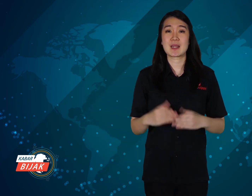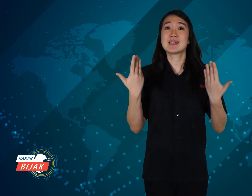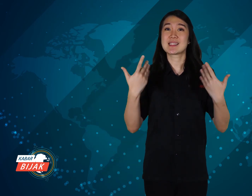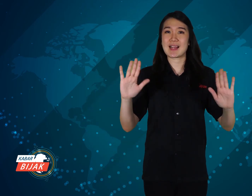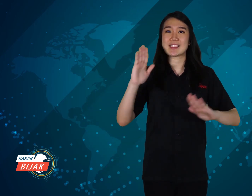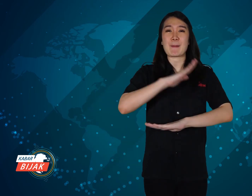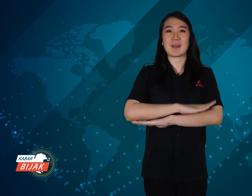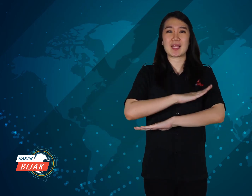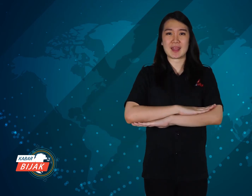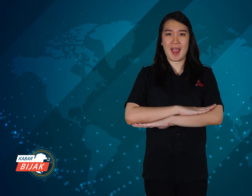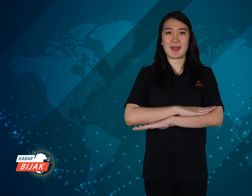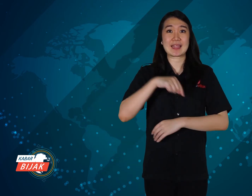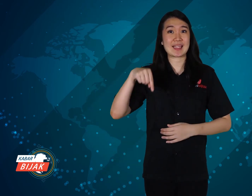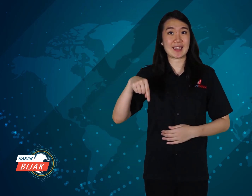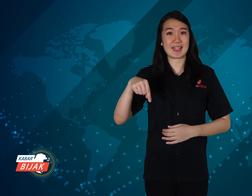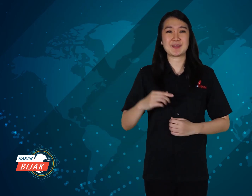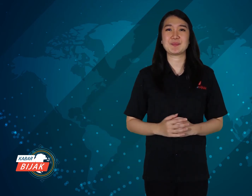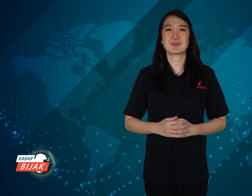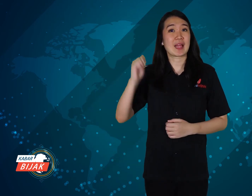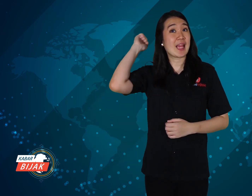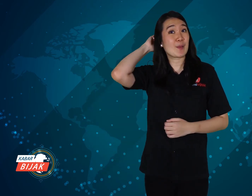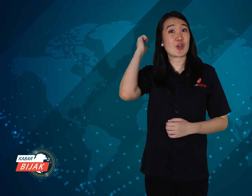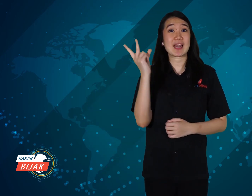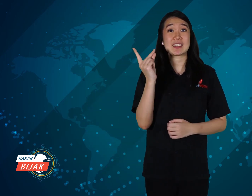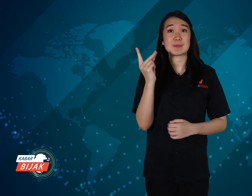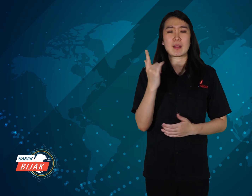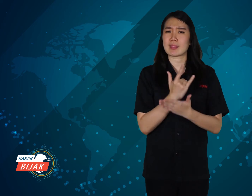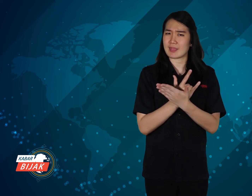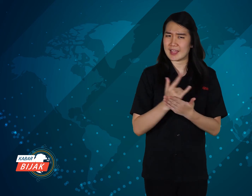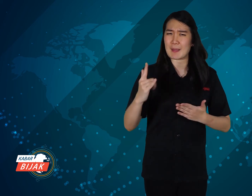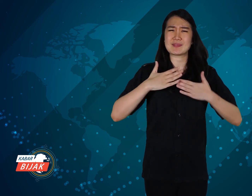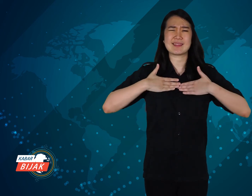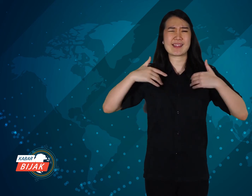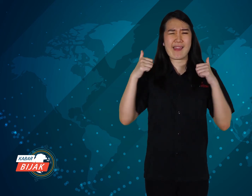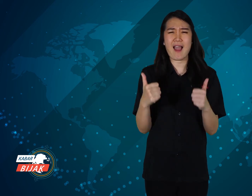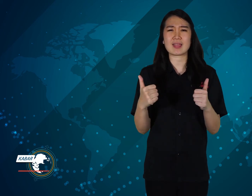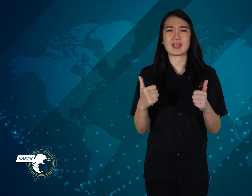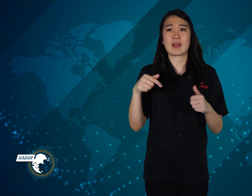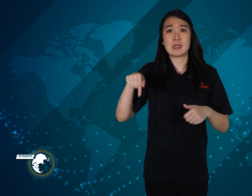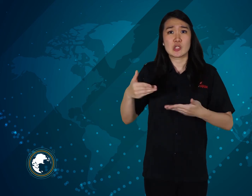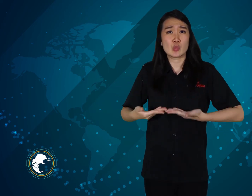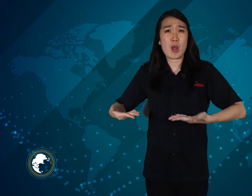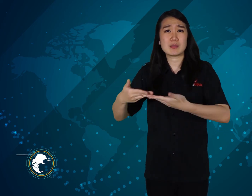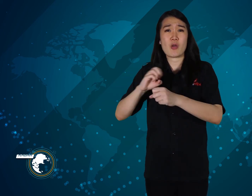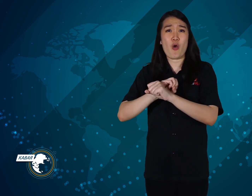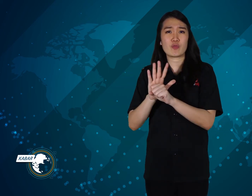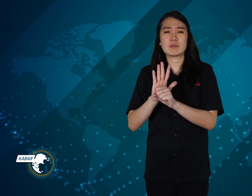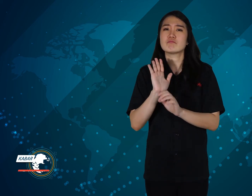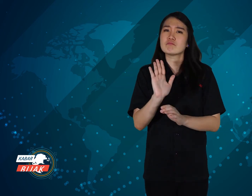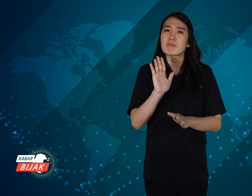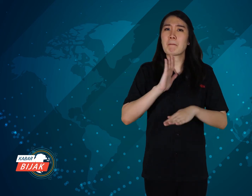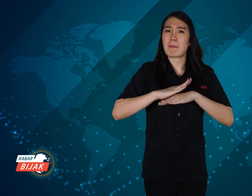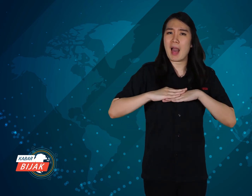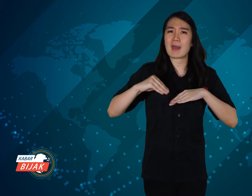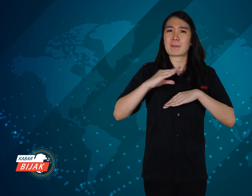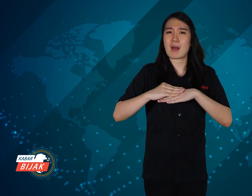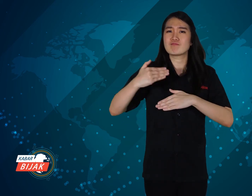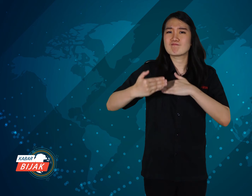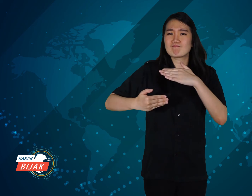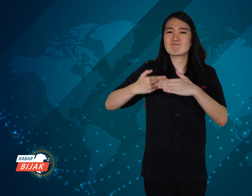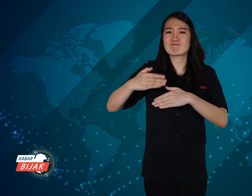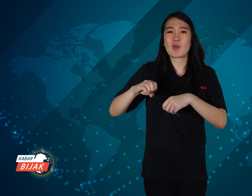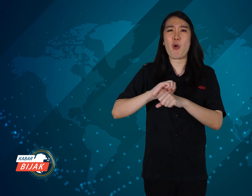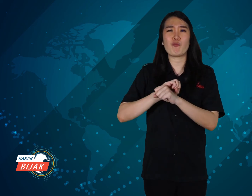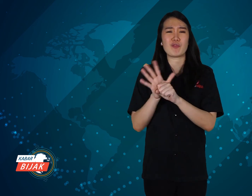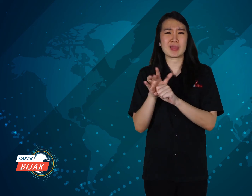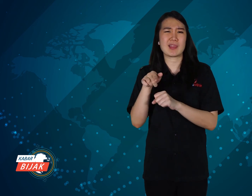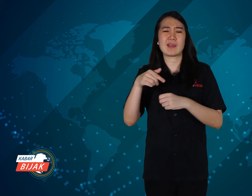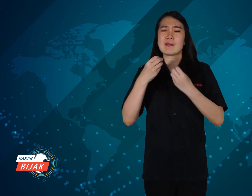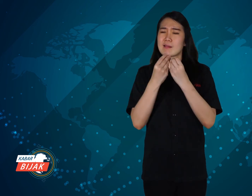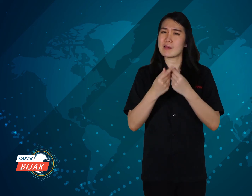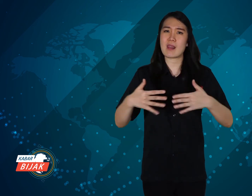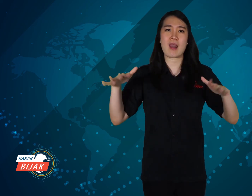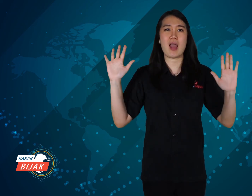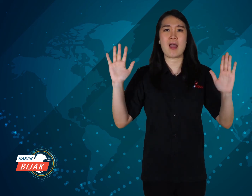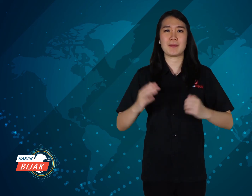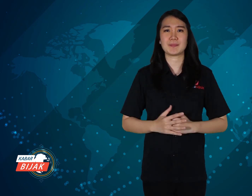That's all today's news, I hope Risma stays healthy, the Covid-19 situation is gradually disappearing.